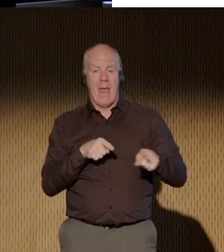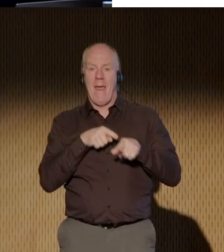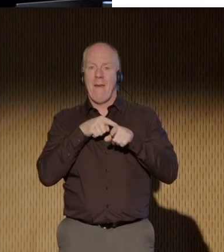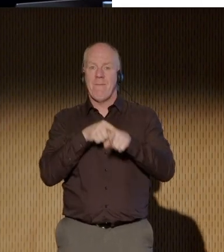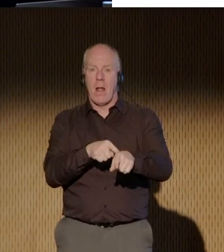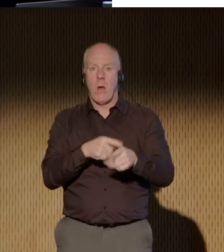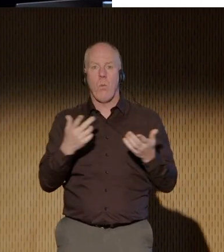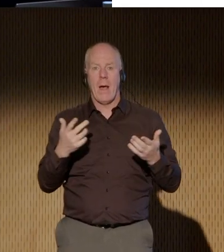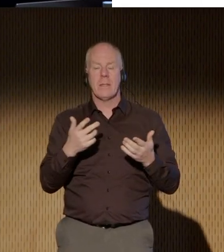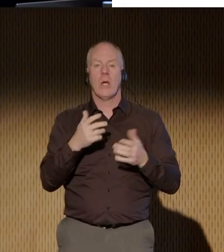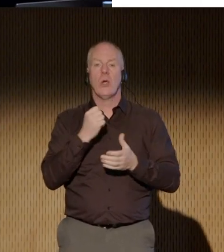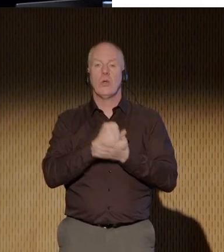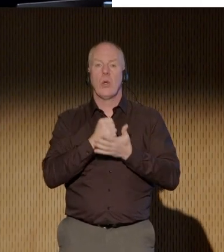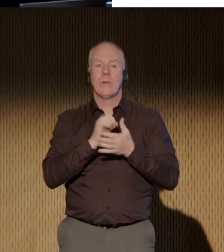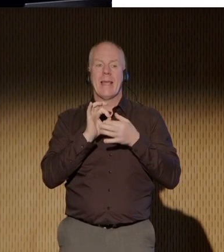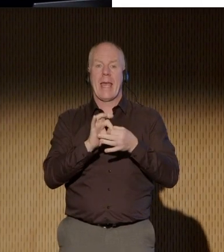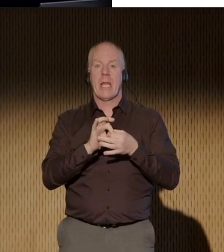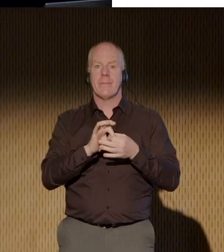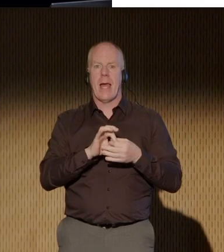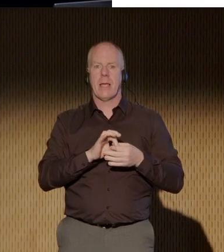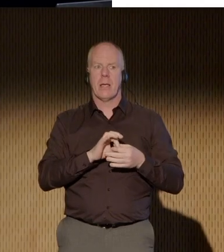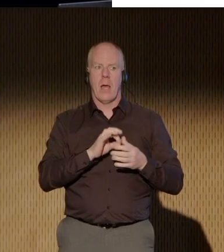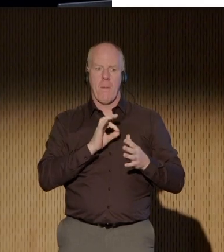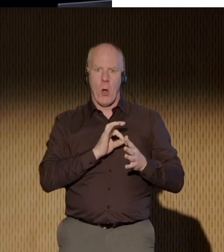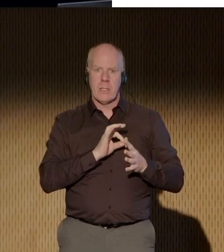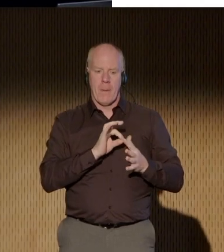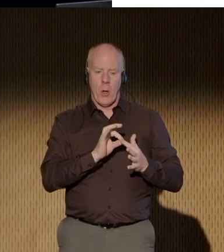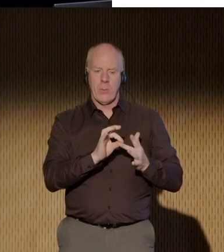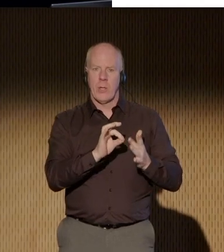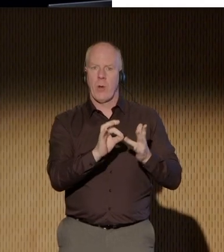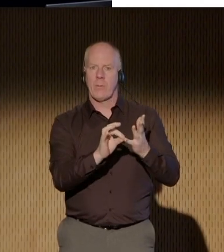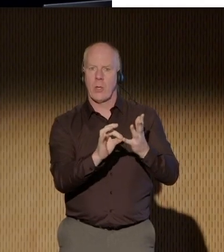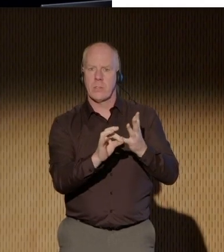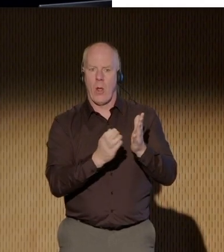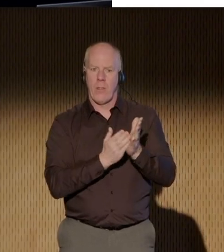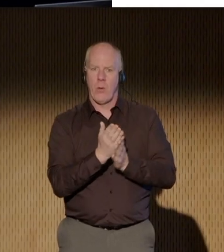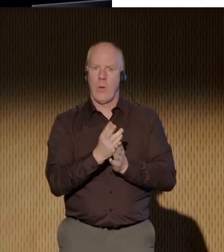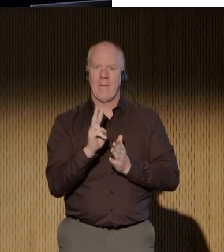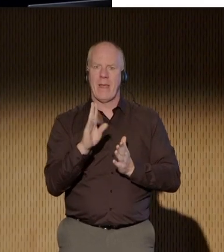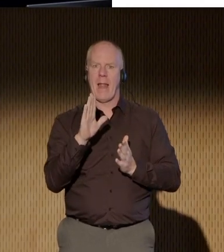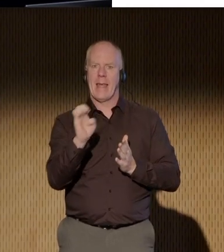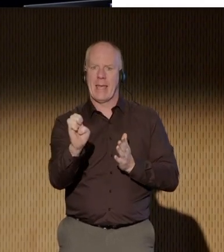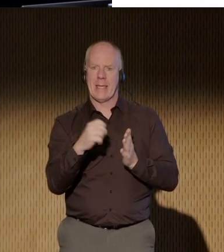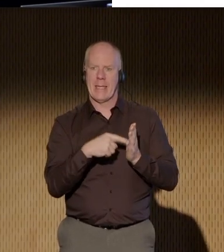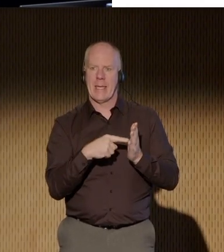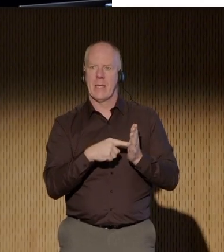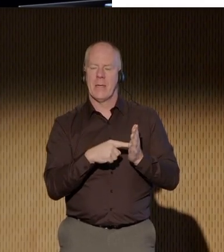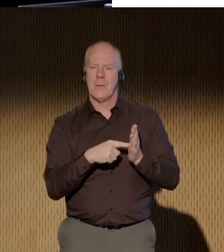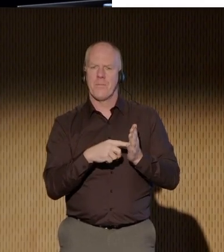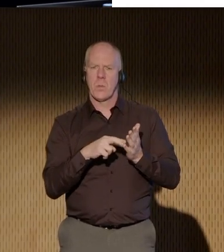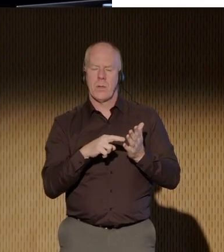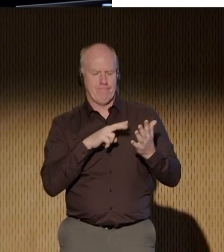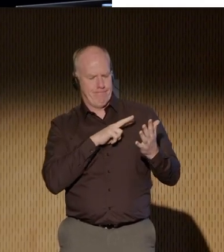the touchpoints, similar to your point on the VLE, and seeing if there was a way—if